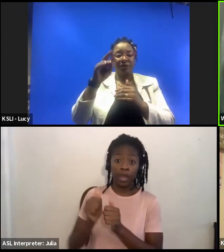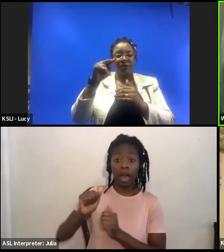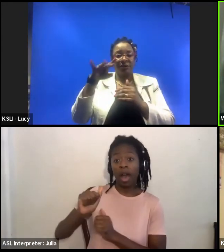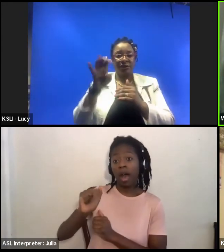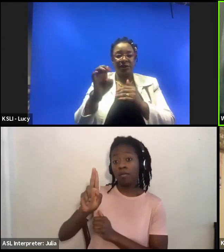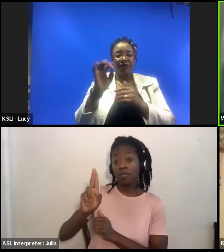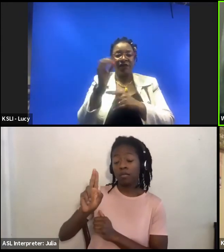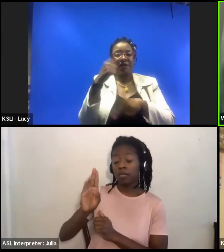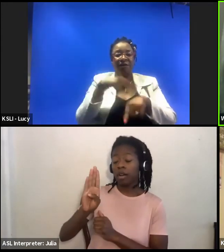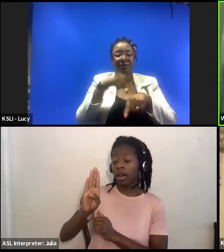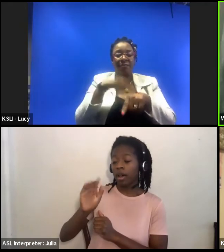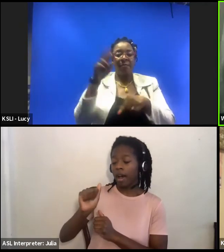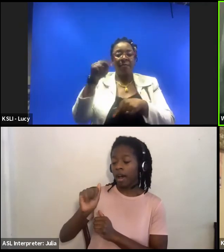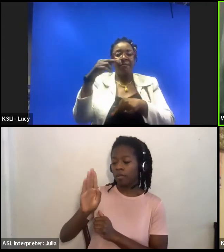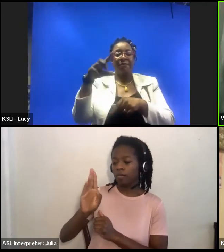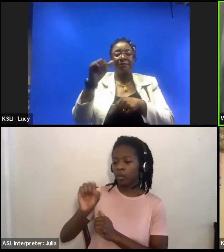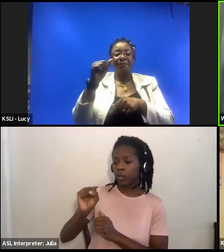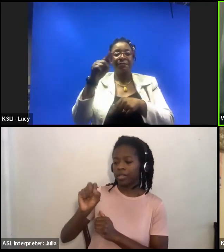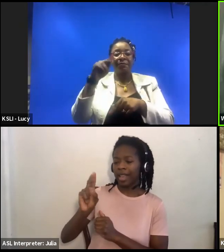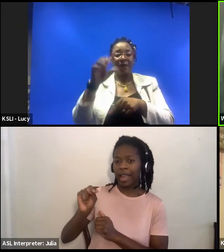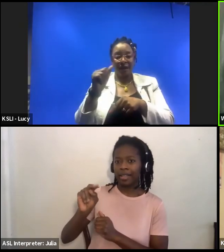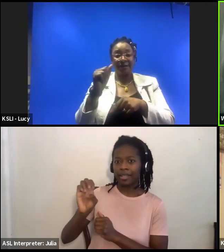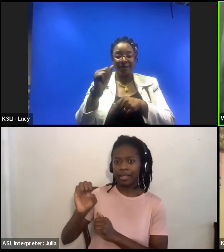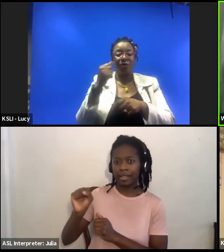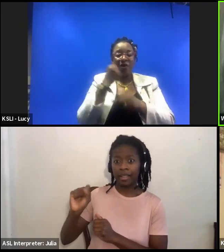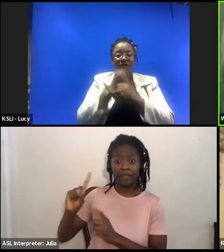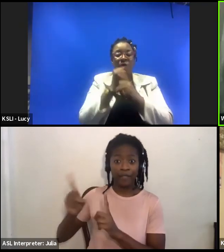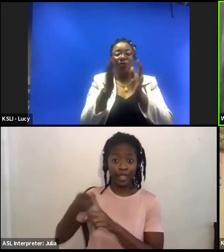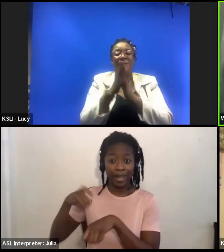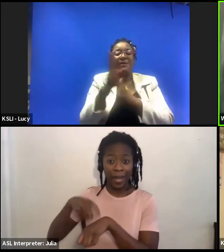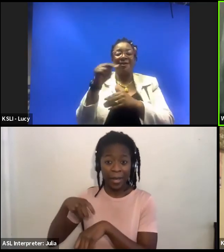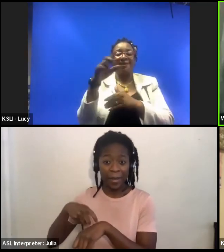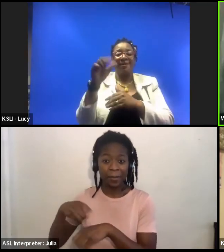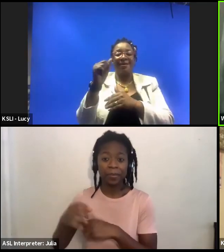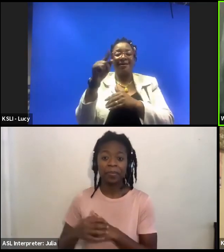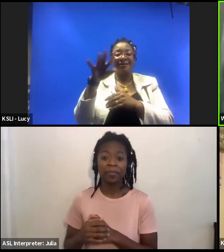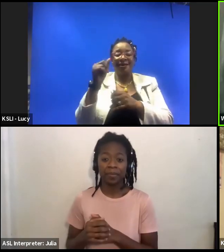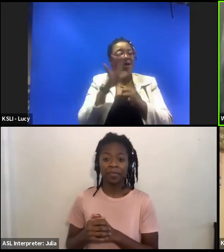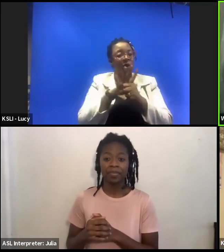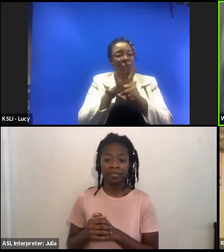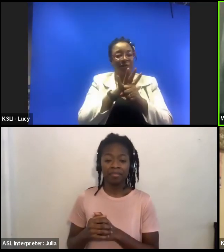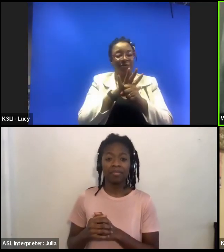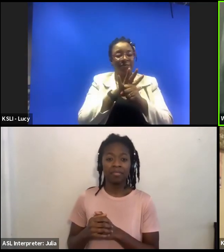actually not second, we'd worked with Ngartia a lot. And because we'd worked together so well